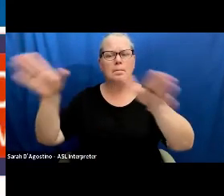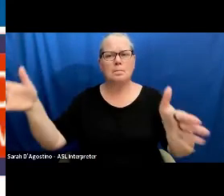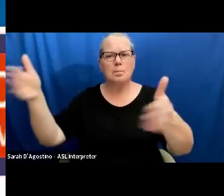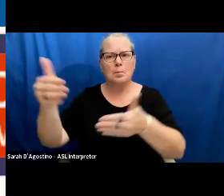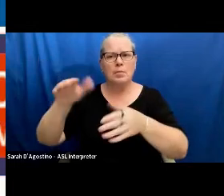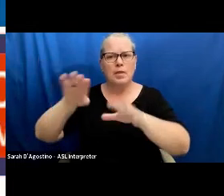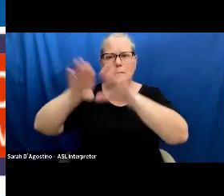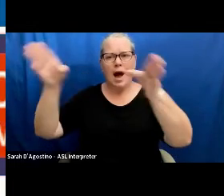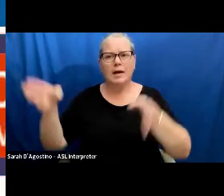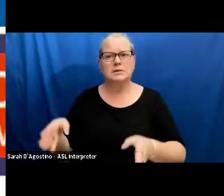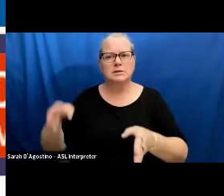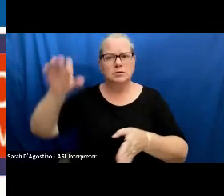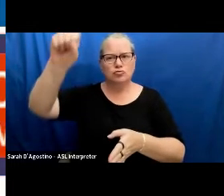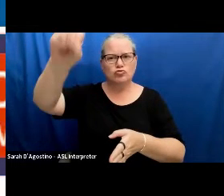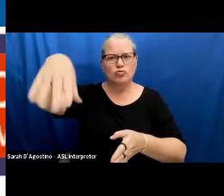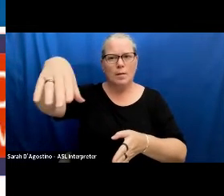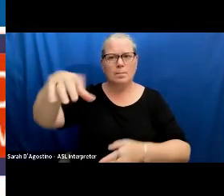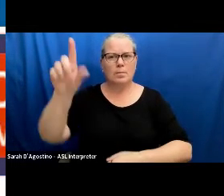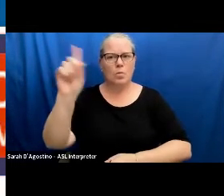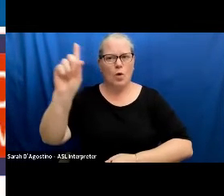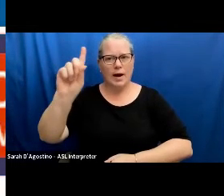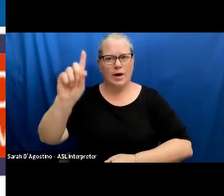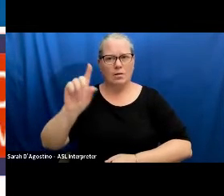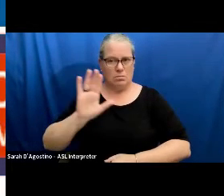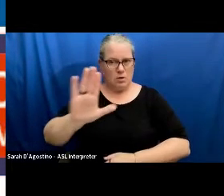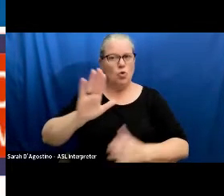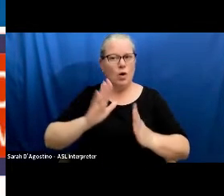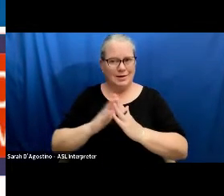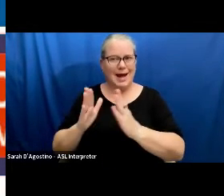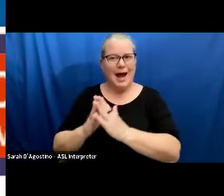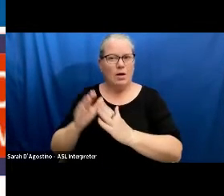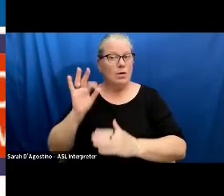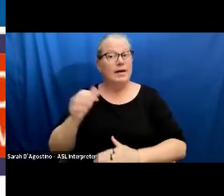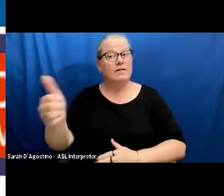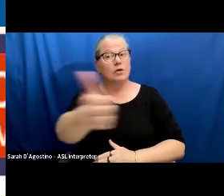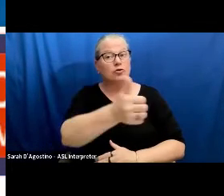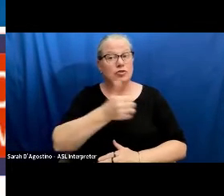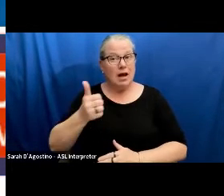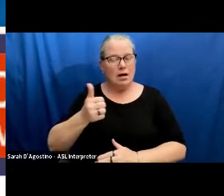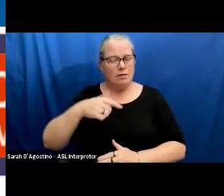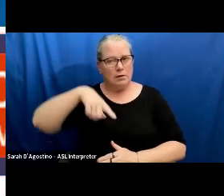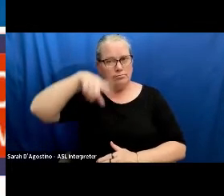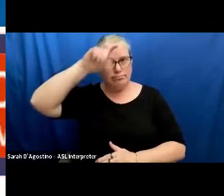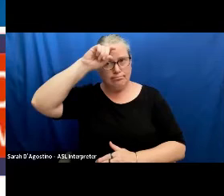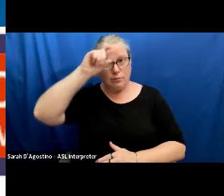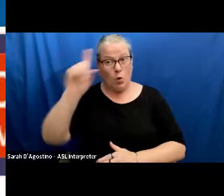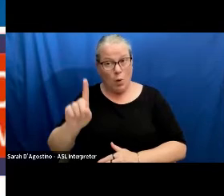if you have questions about that you should contact your town registrar voters so that